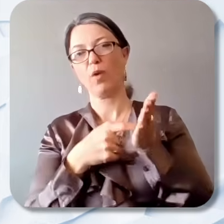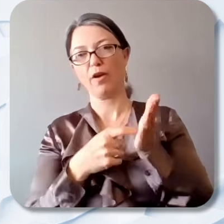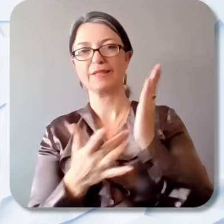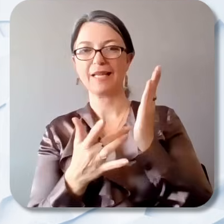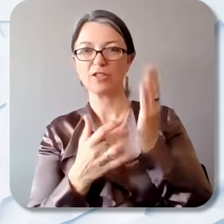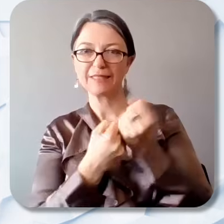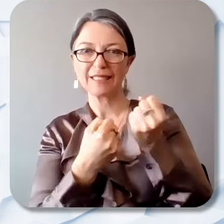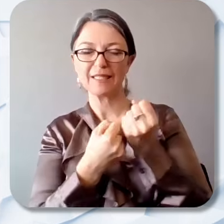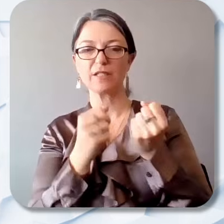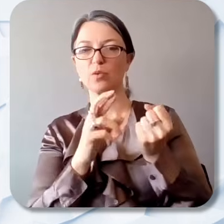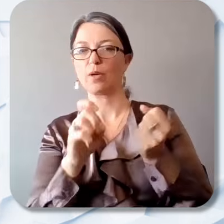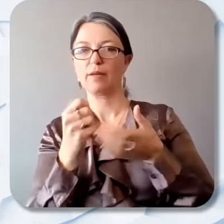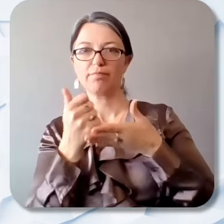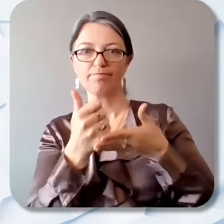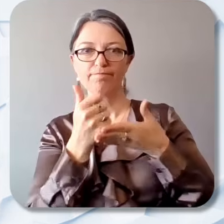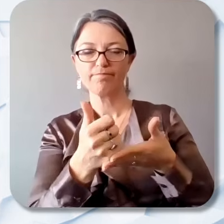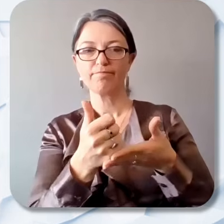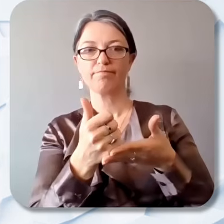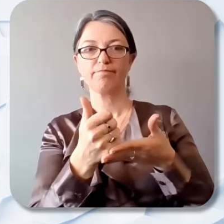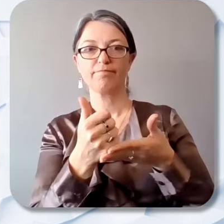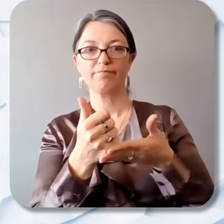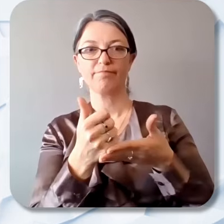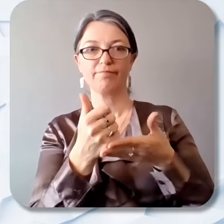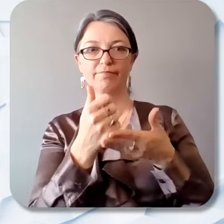That's why some of the things that they on the data consent.